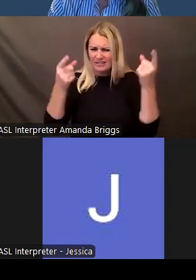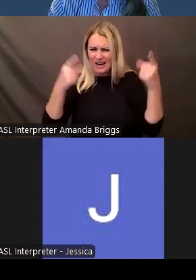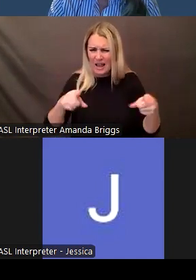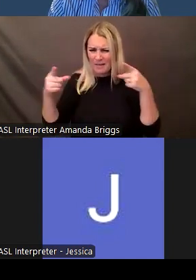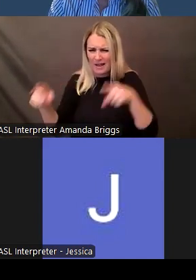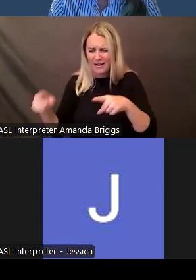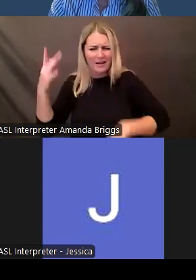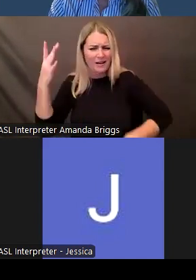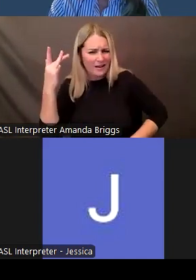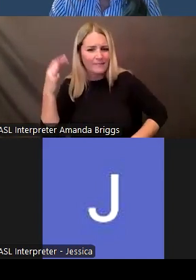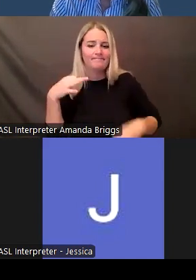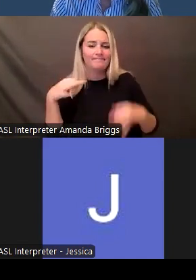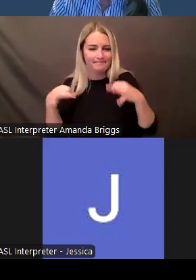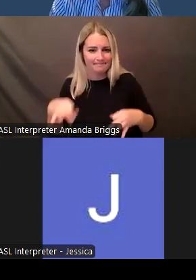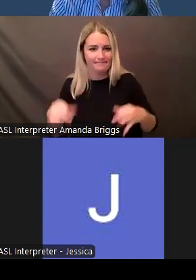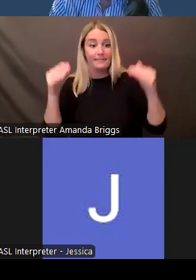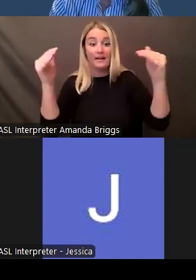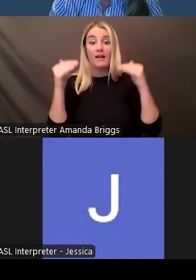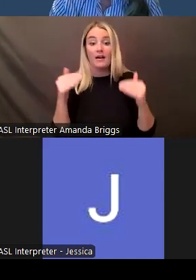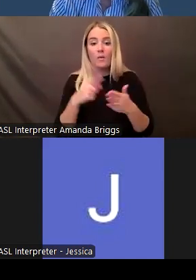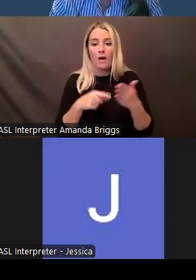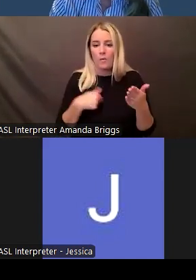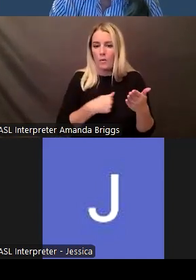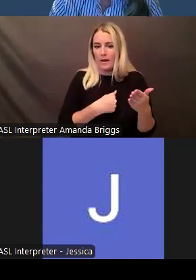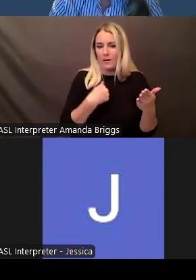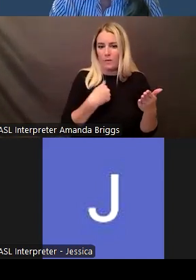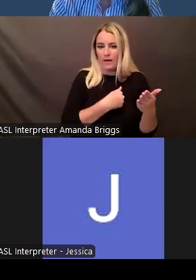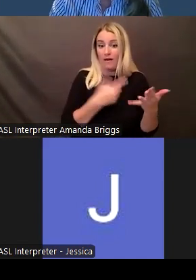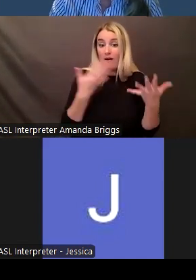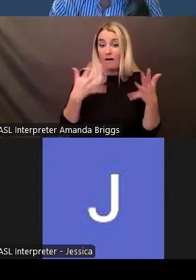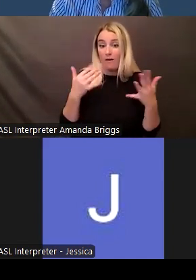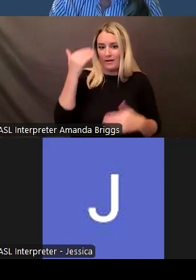From there, we're going to talk about what we already know, which is what changes